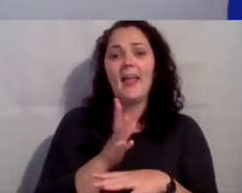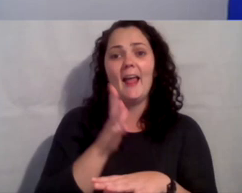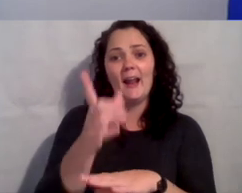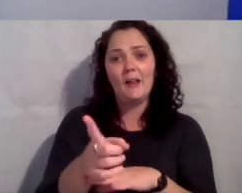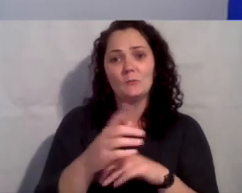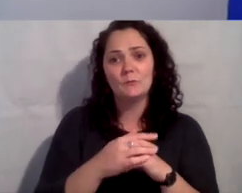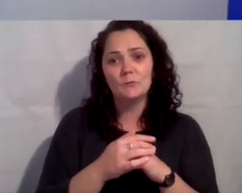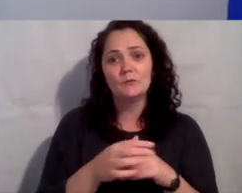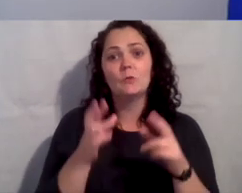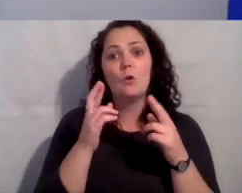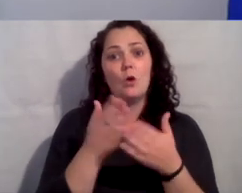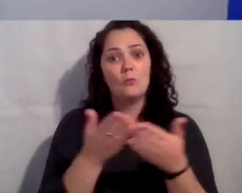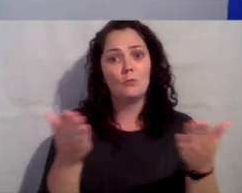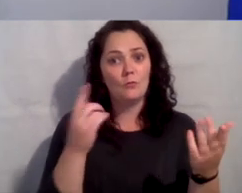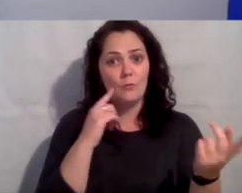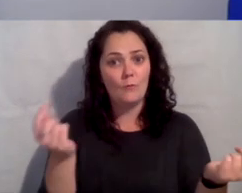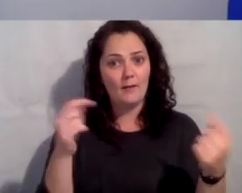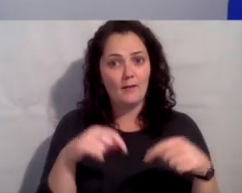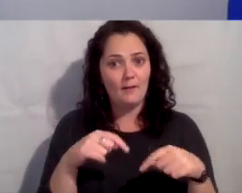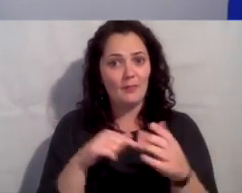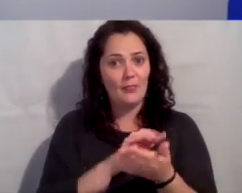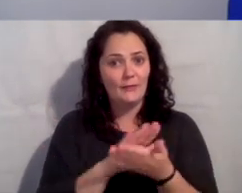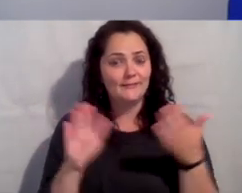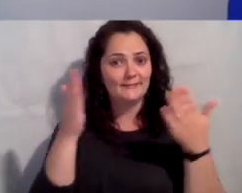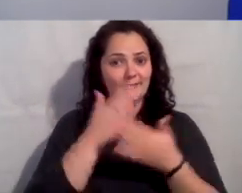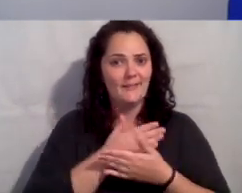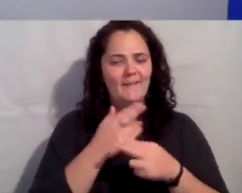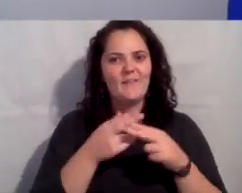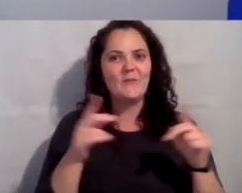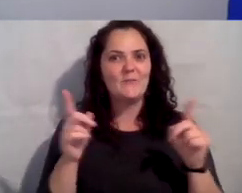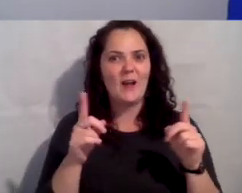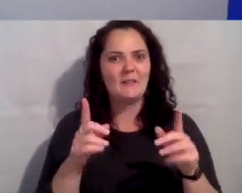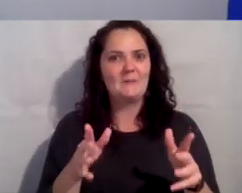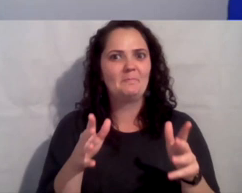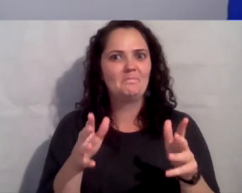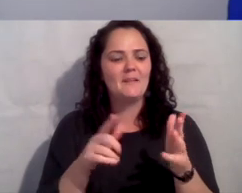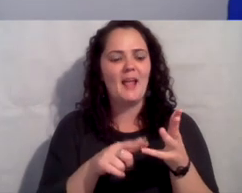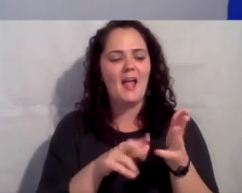join us again next Thursday night for our final session on Unruly Bodies. Now I'd also